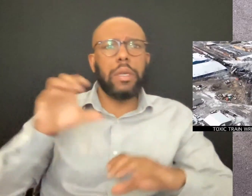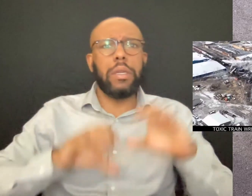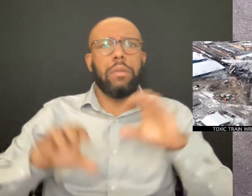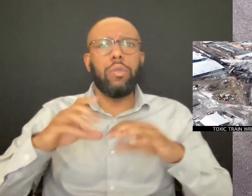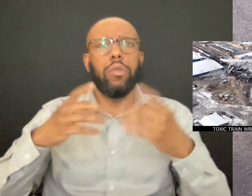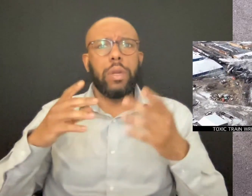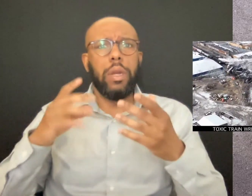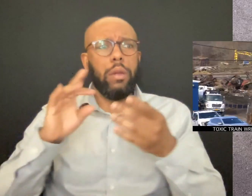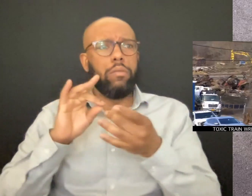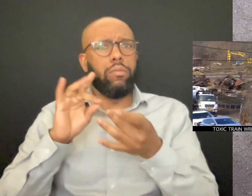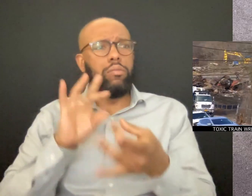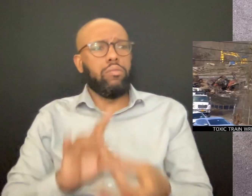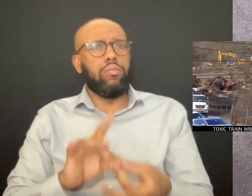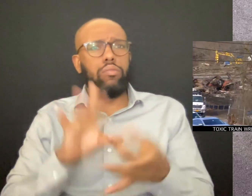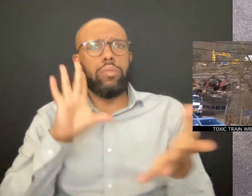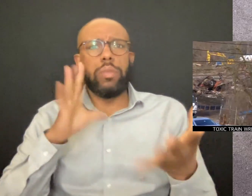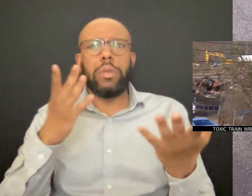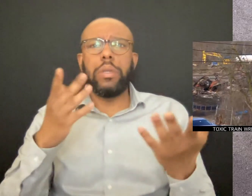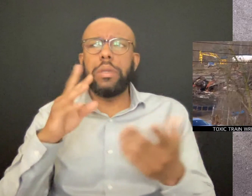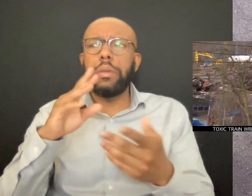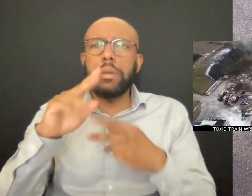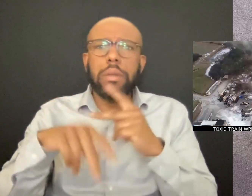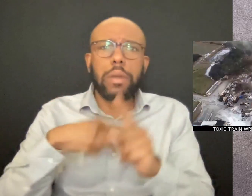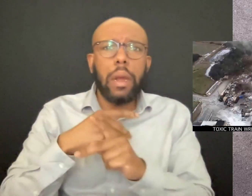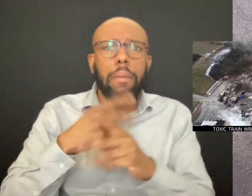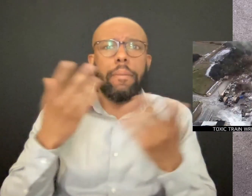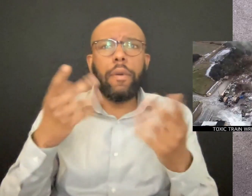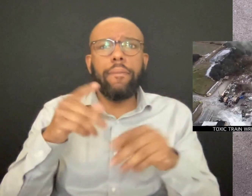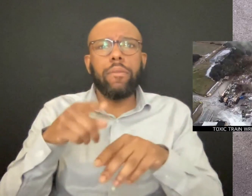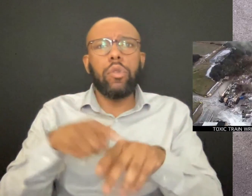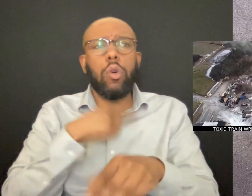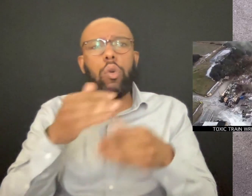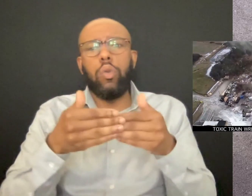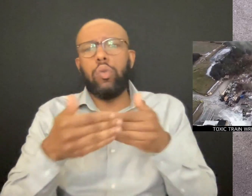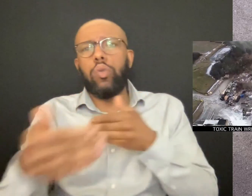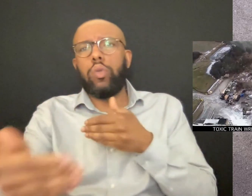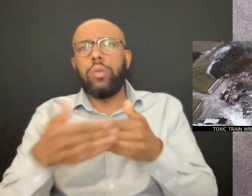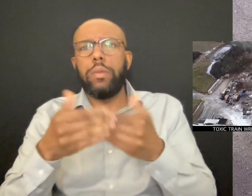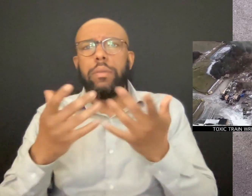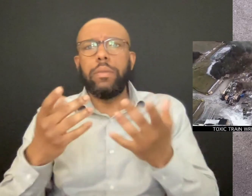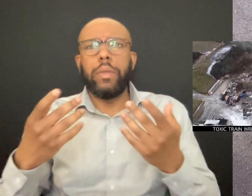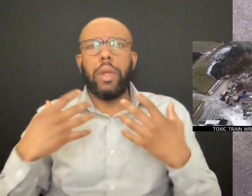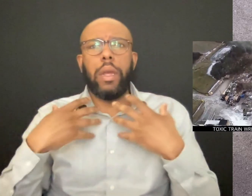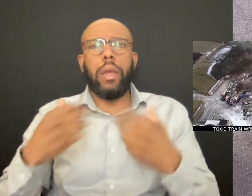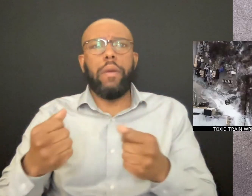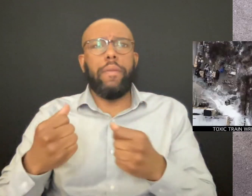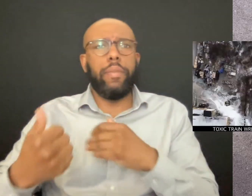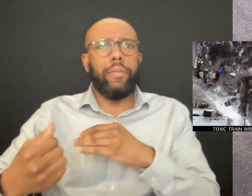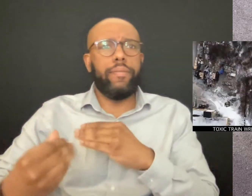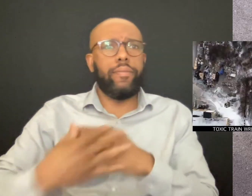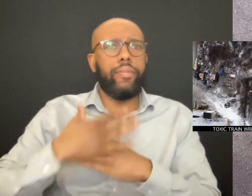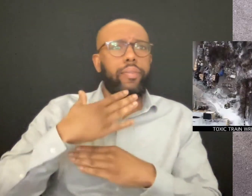released could have long-term health effects on their families and children